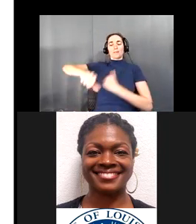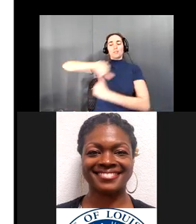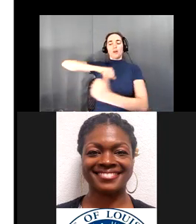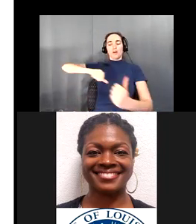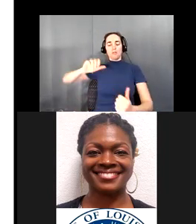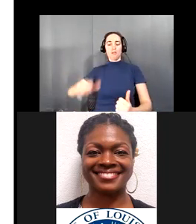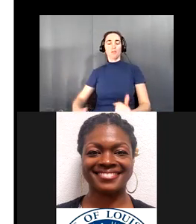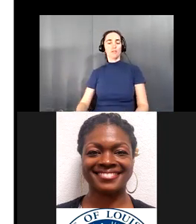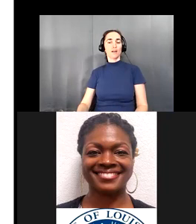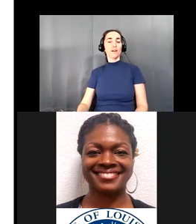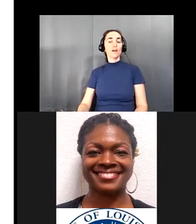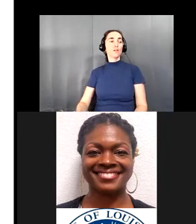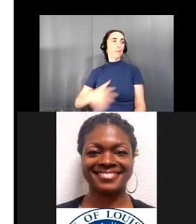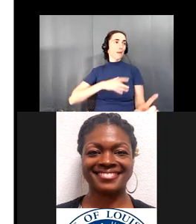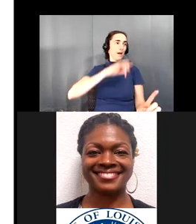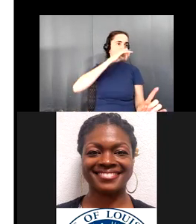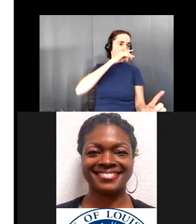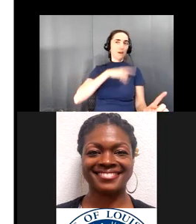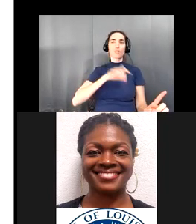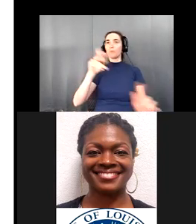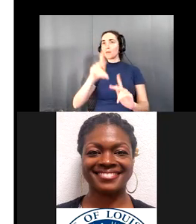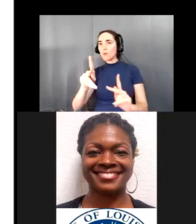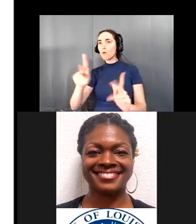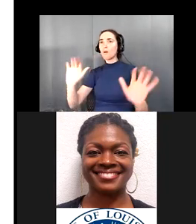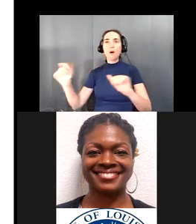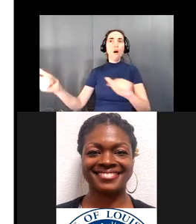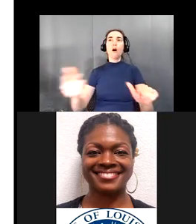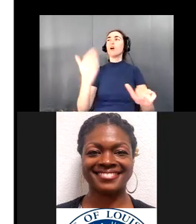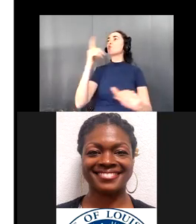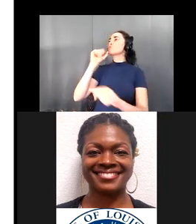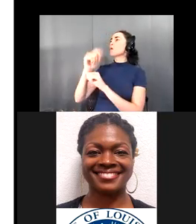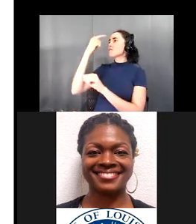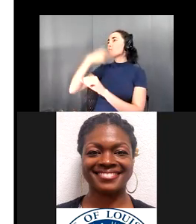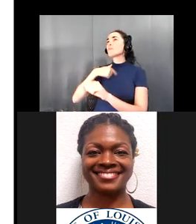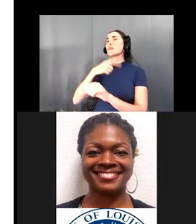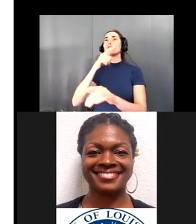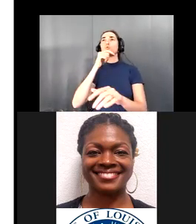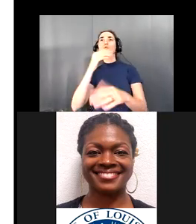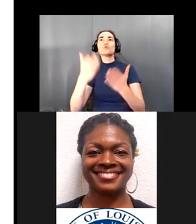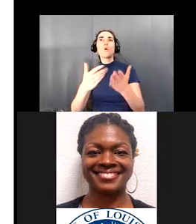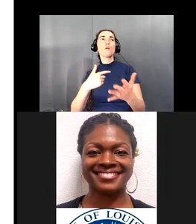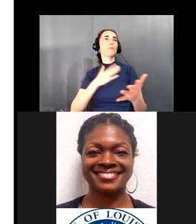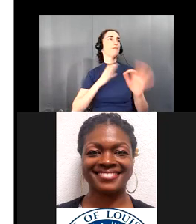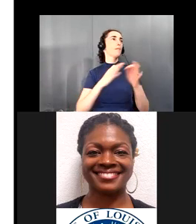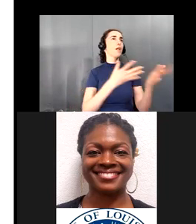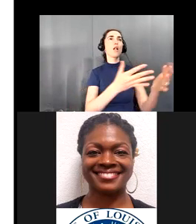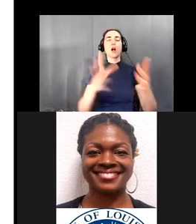to that kind of acceptance when we know the people that are working for us and serving us and that capacity. 16:12:00 All right, we talked about wandering.